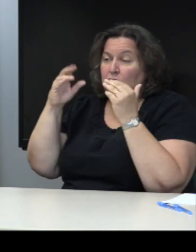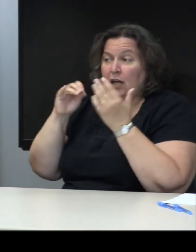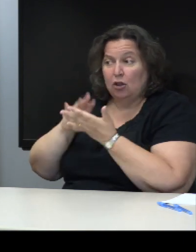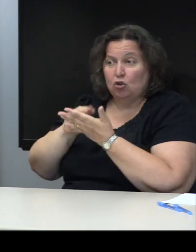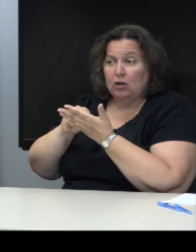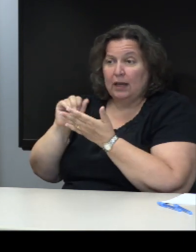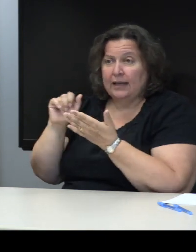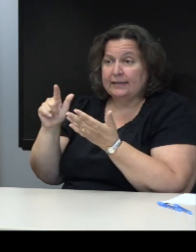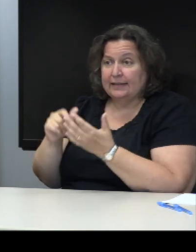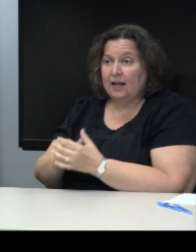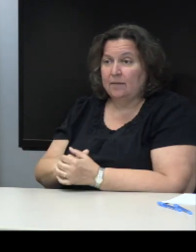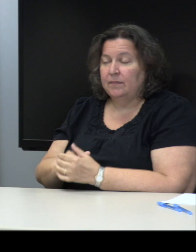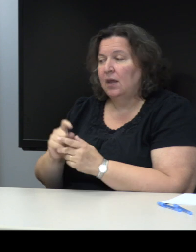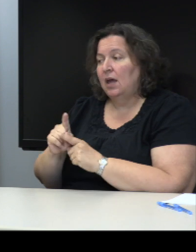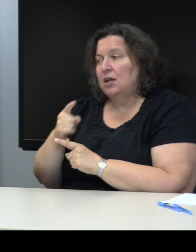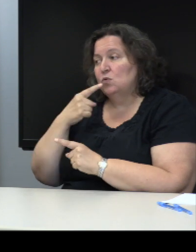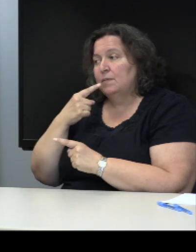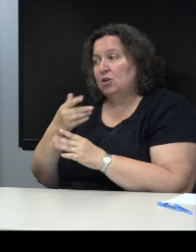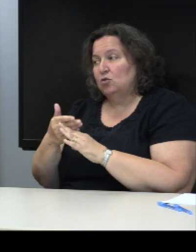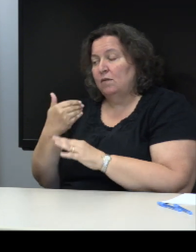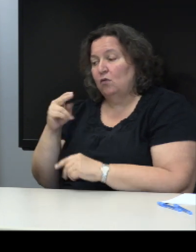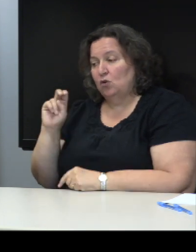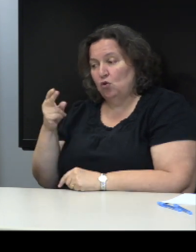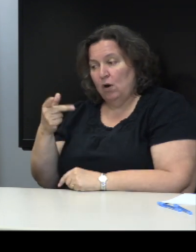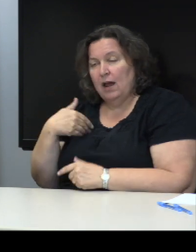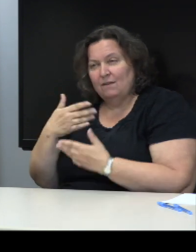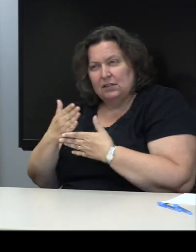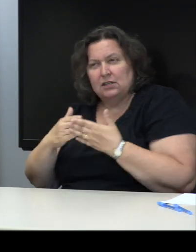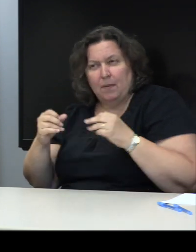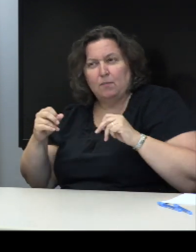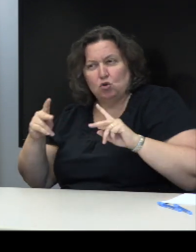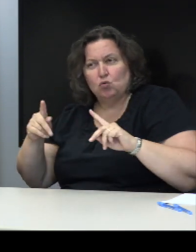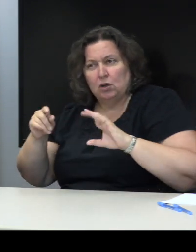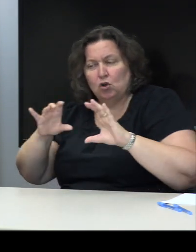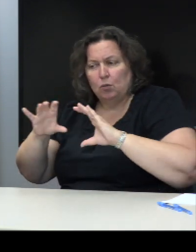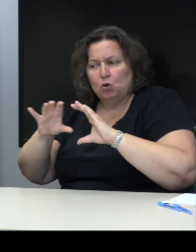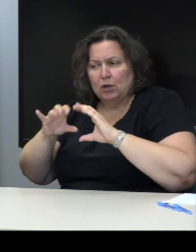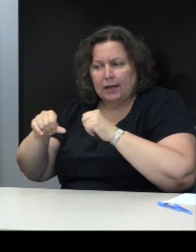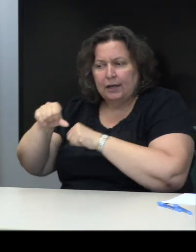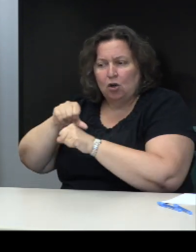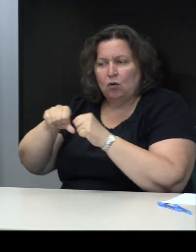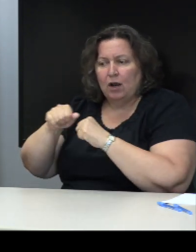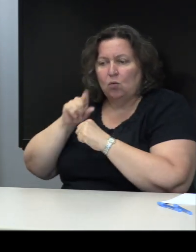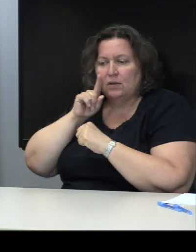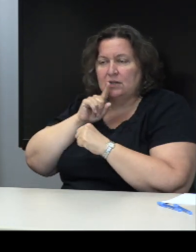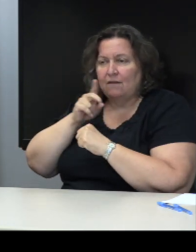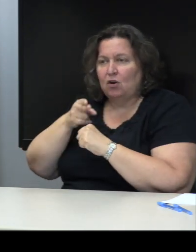As we mentioned before, Norah has some opportunity to communicate and interact with deaf and hard of hearing peers at school,